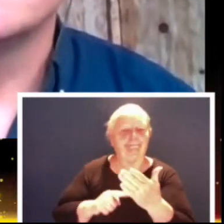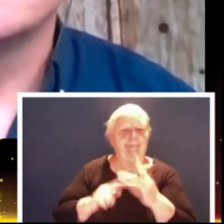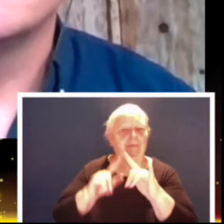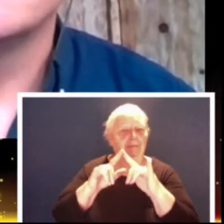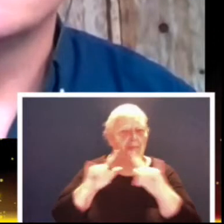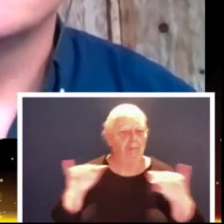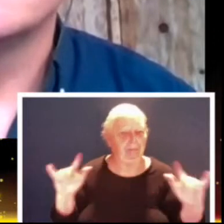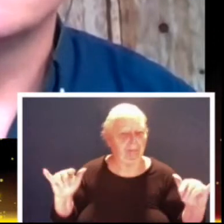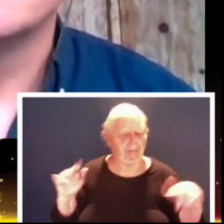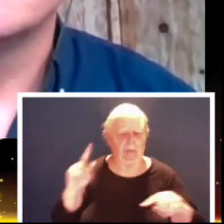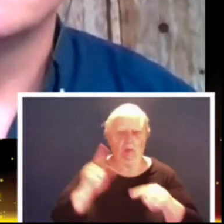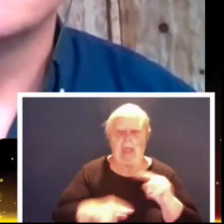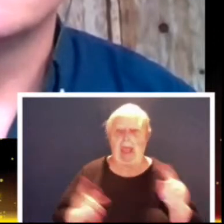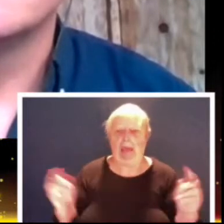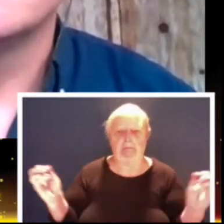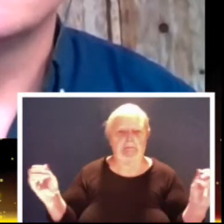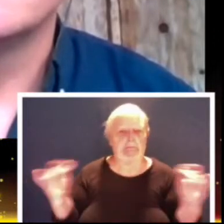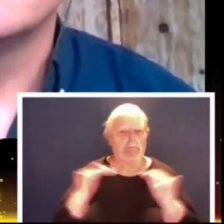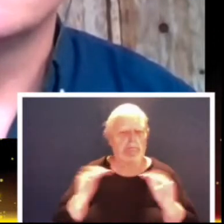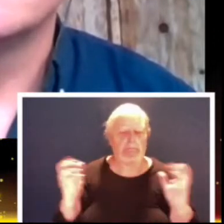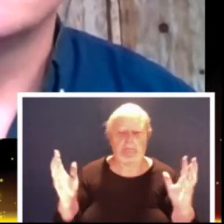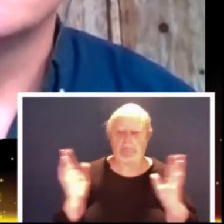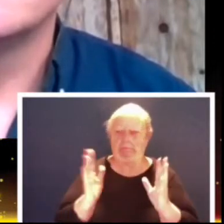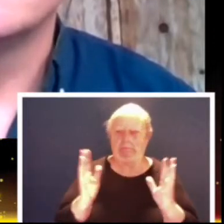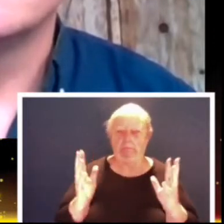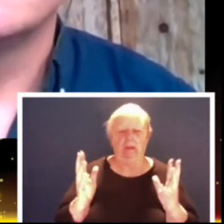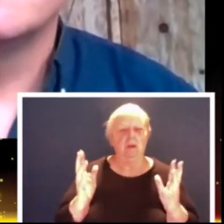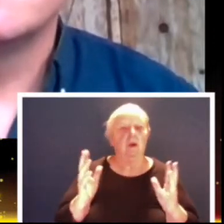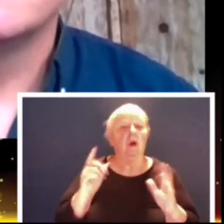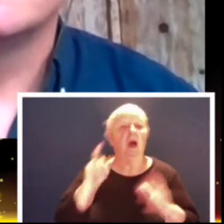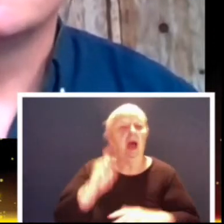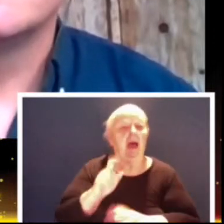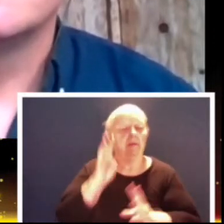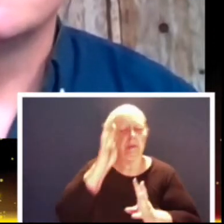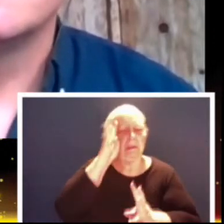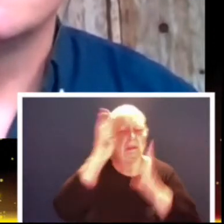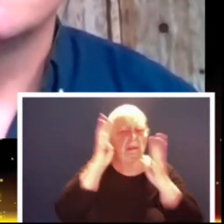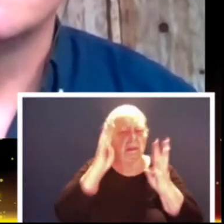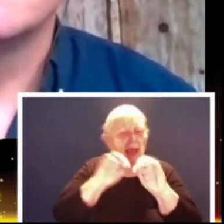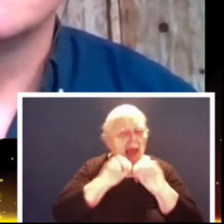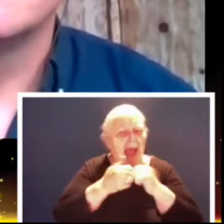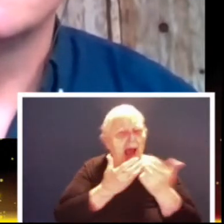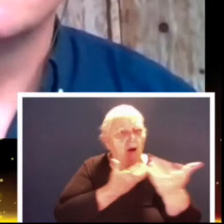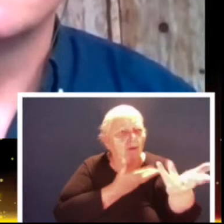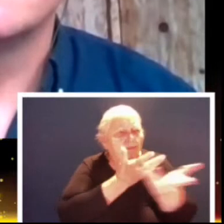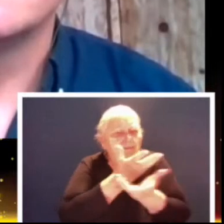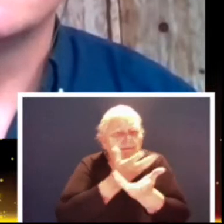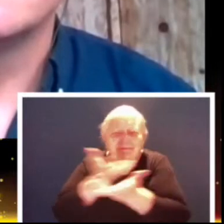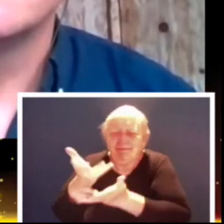people are having to be creative, right? So, I've seen a lot of peaceful,